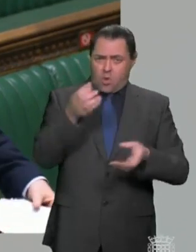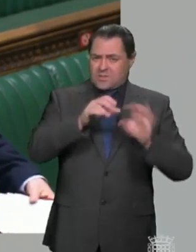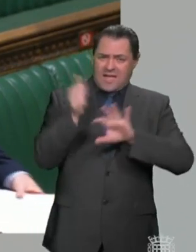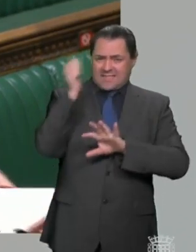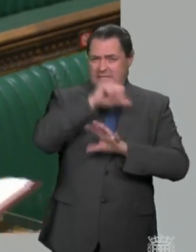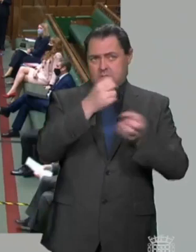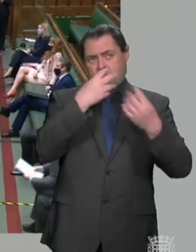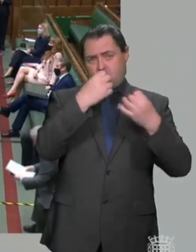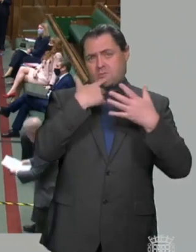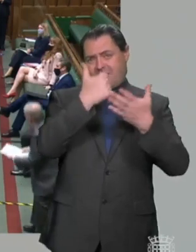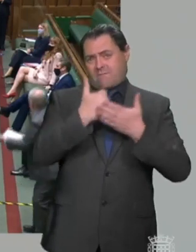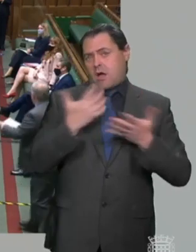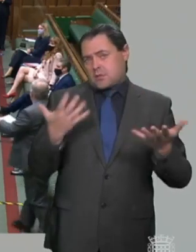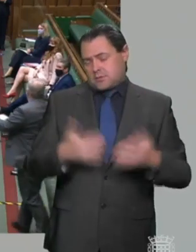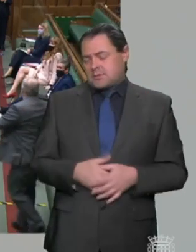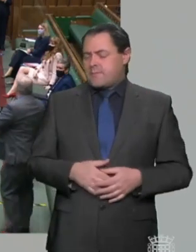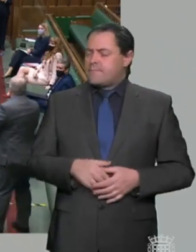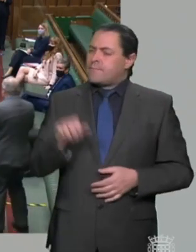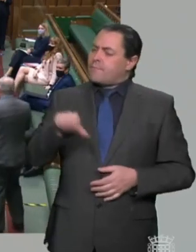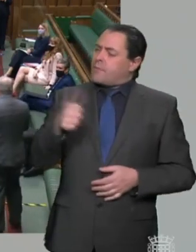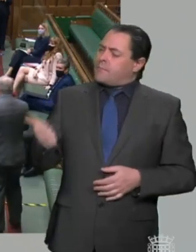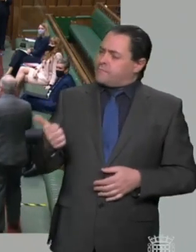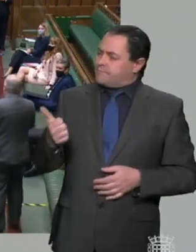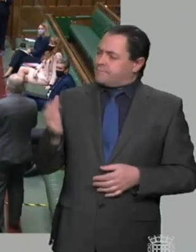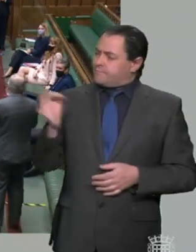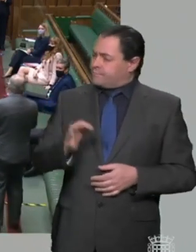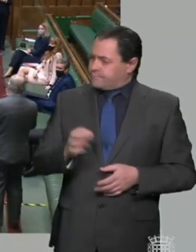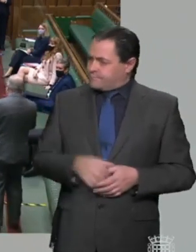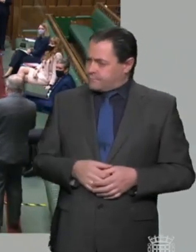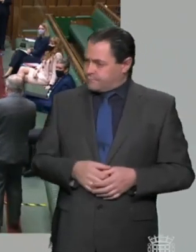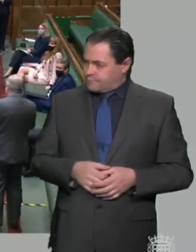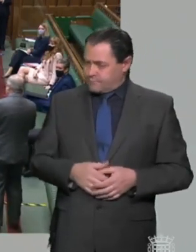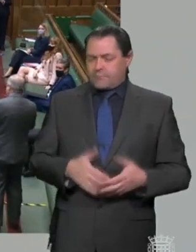Ian Blackford The evidence we have heard this morning